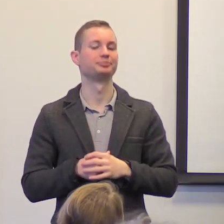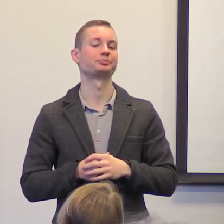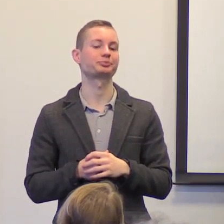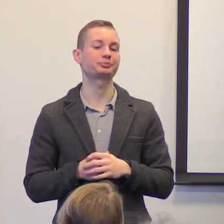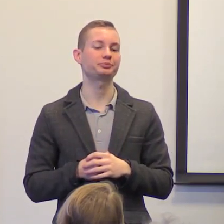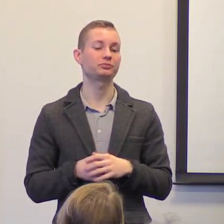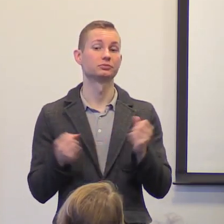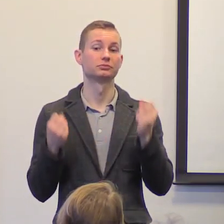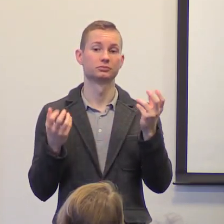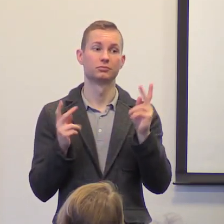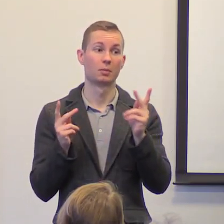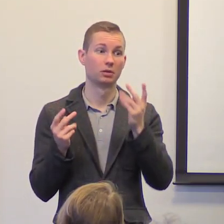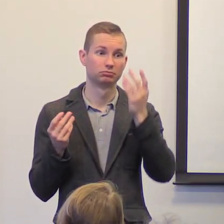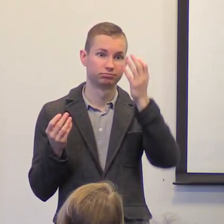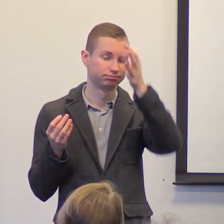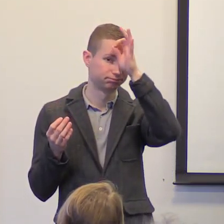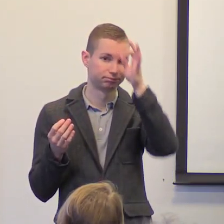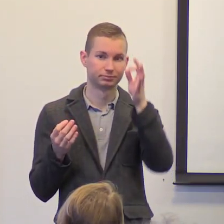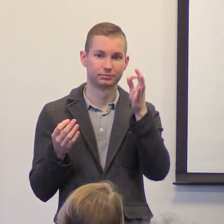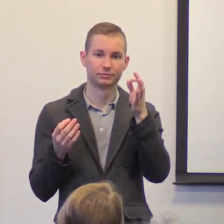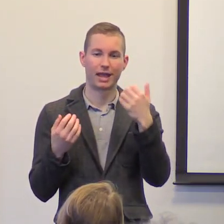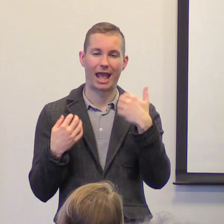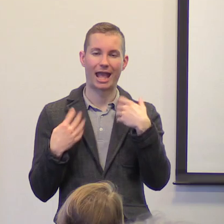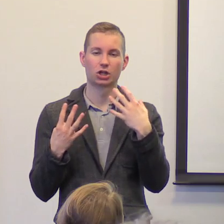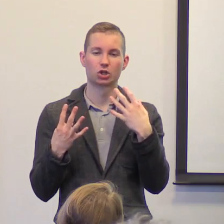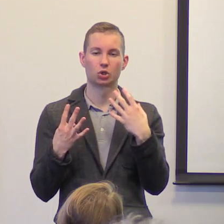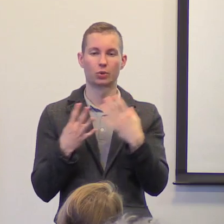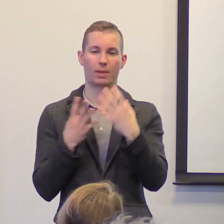A lot of people don't know that there were these criminal prosecutions and here, again,